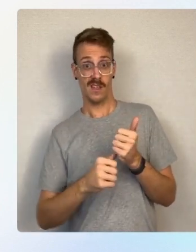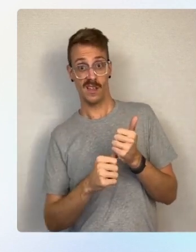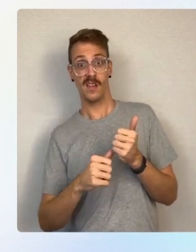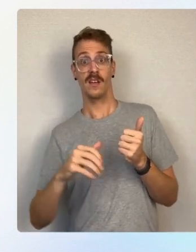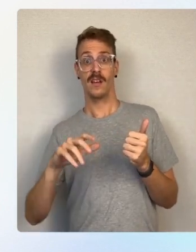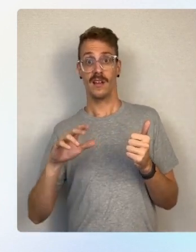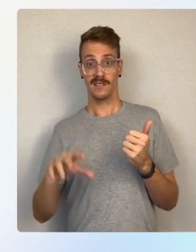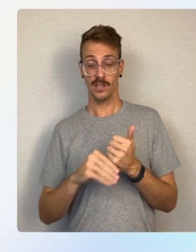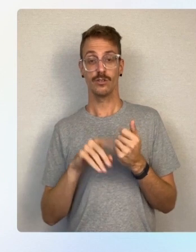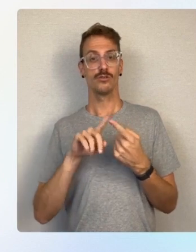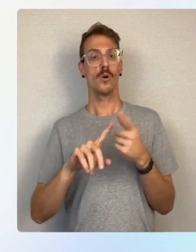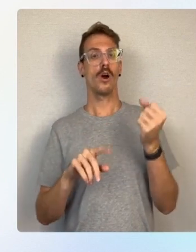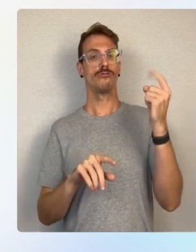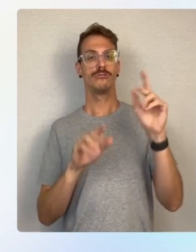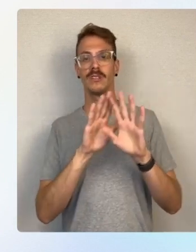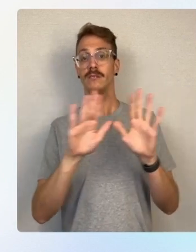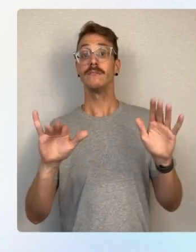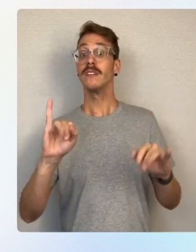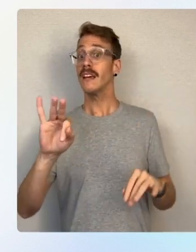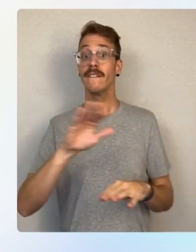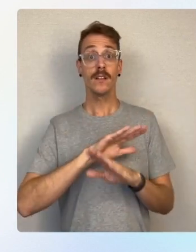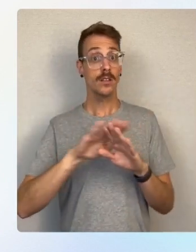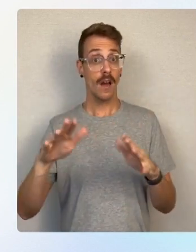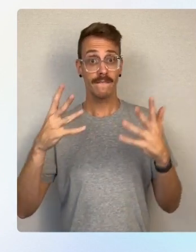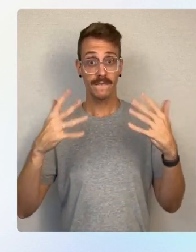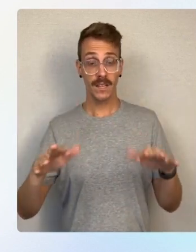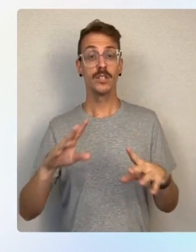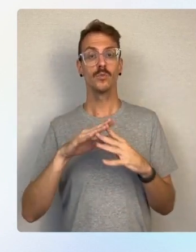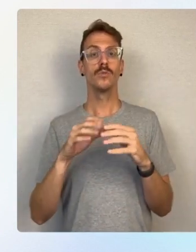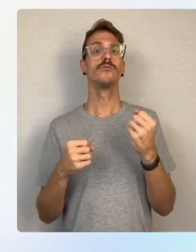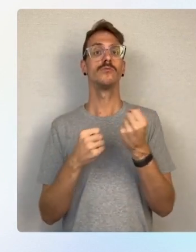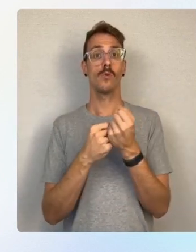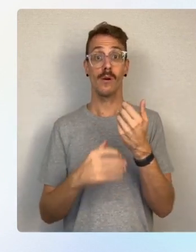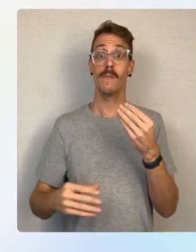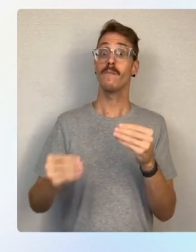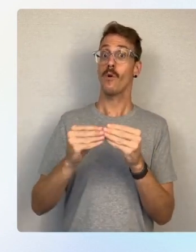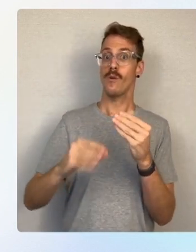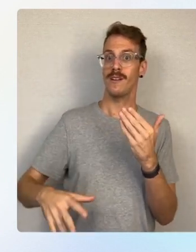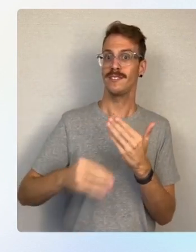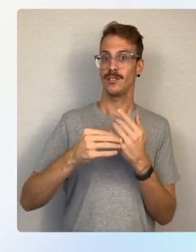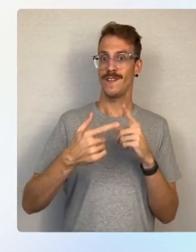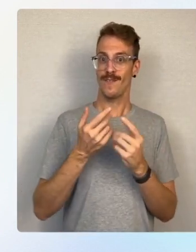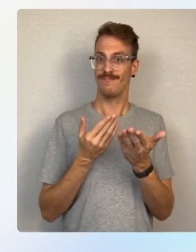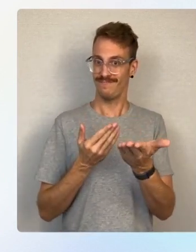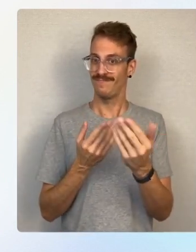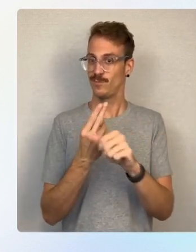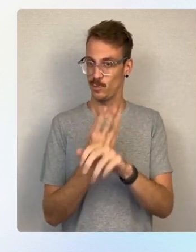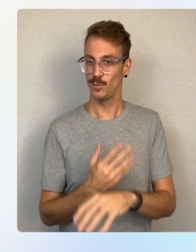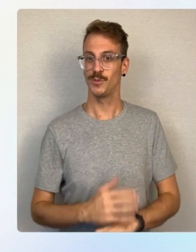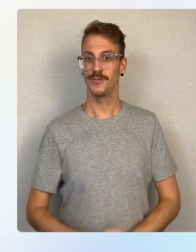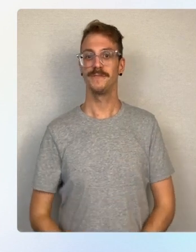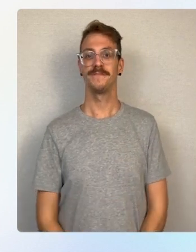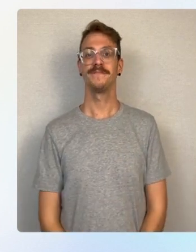to understand objections. If the order isn't complete, we support further additions from the user.